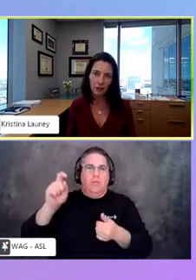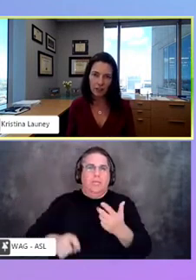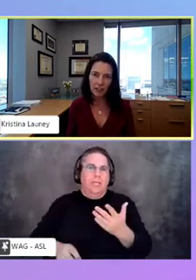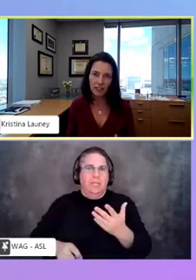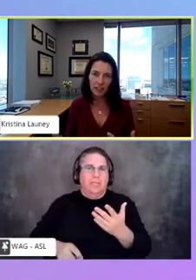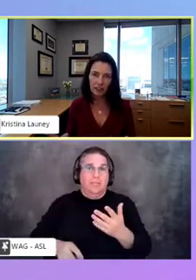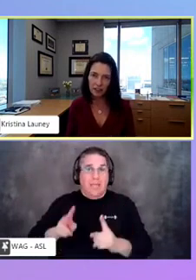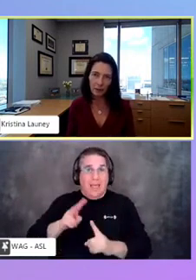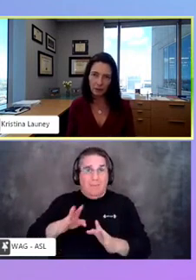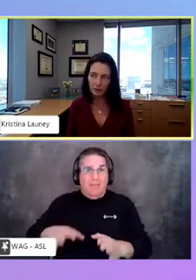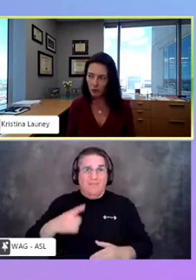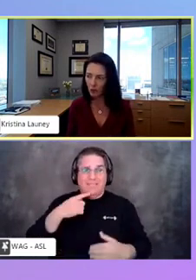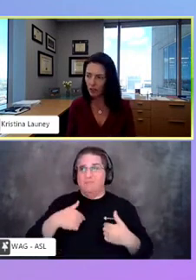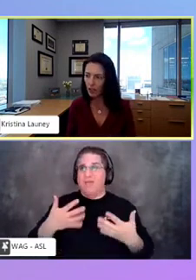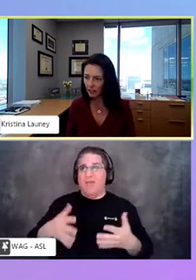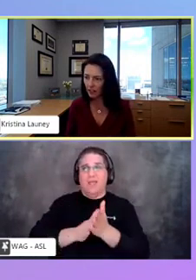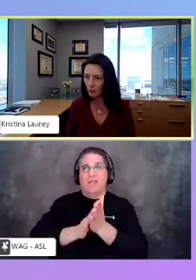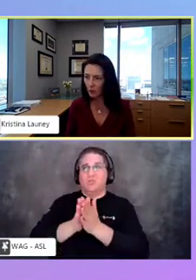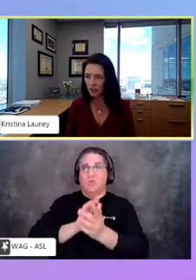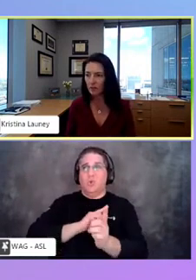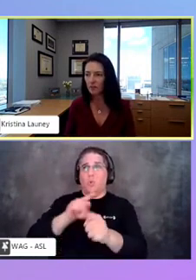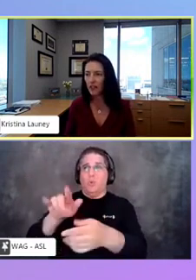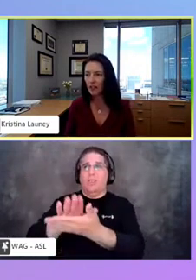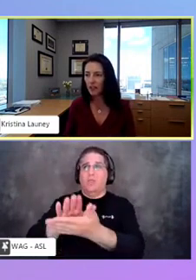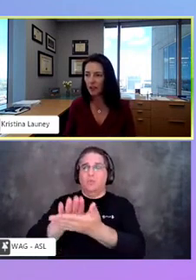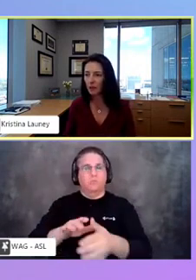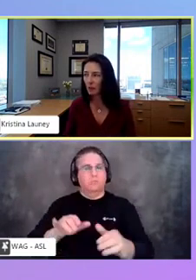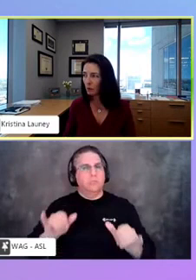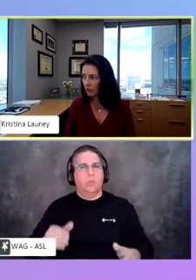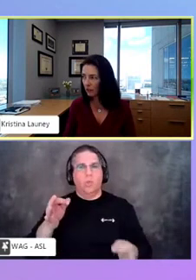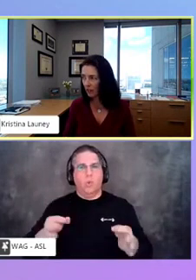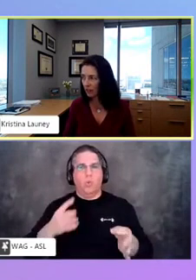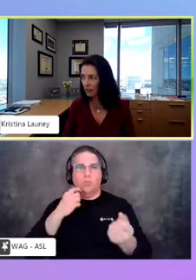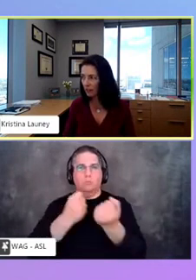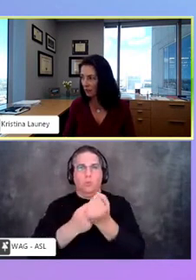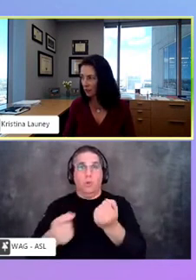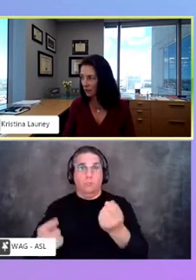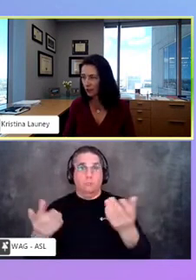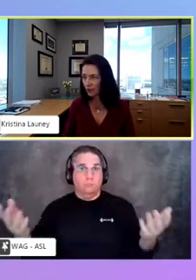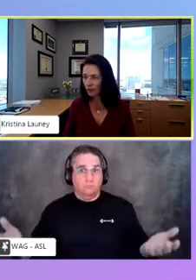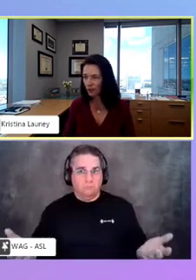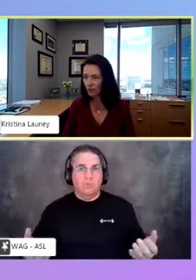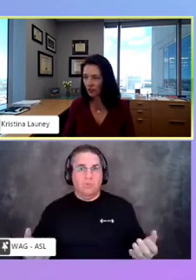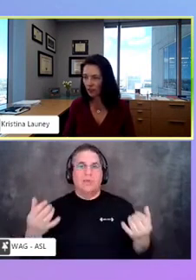information on the website as to whether this school could meet his needs. Even though the plaintiff said they didn't